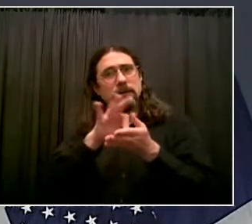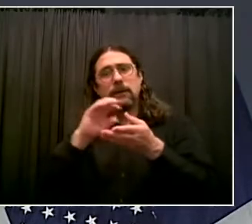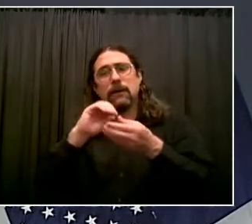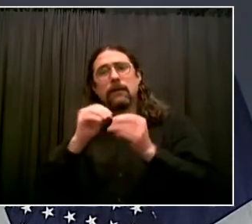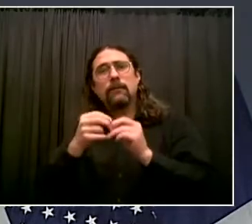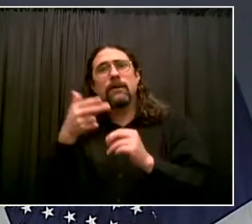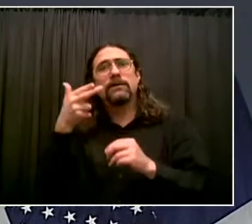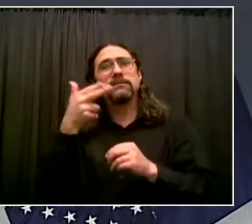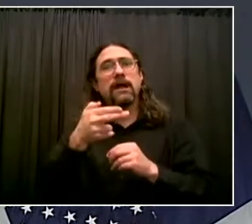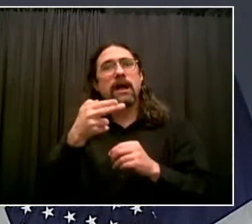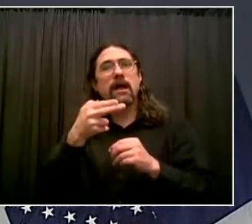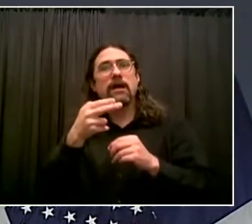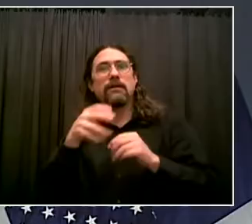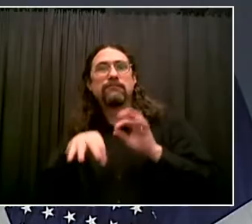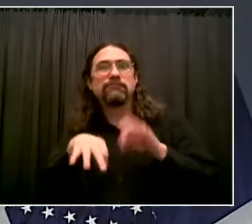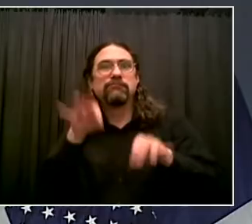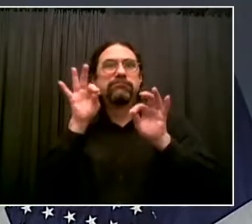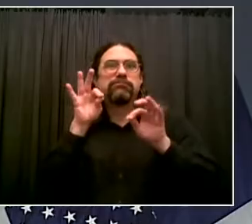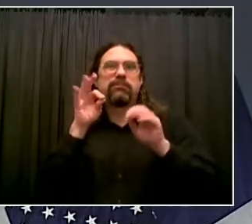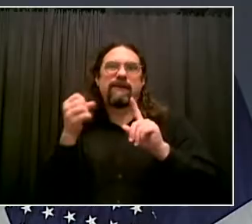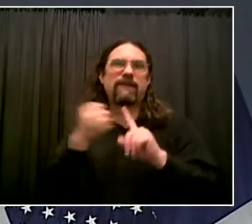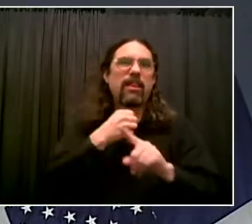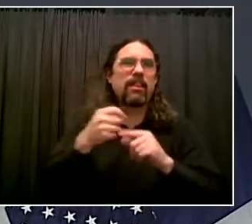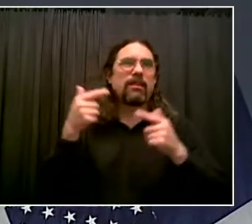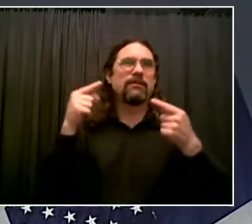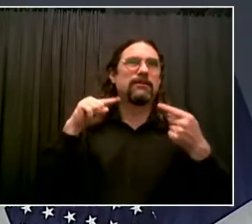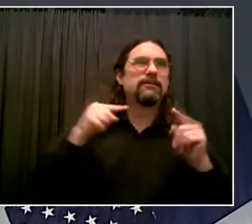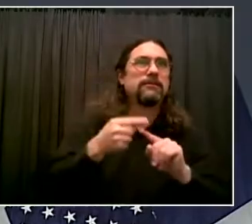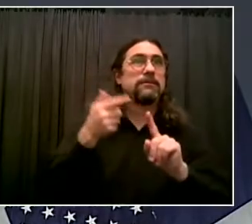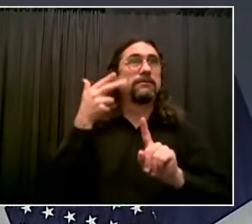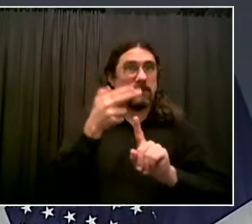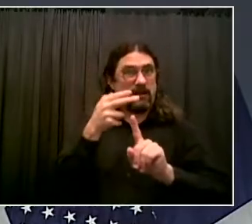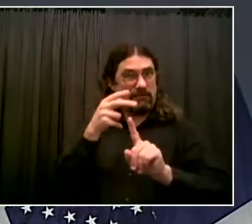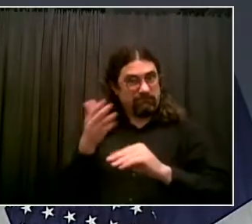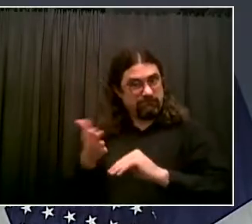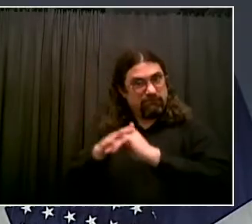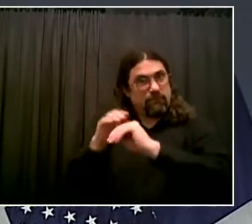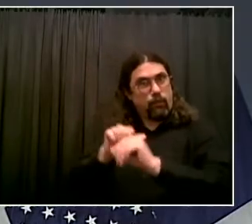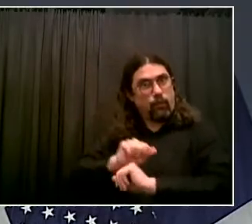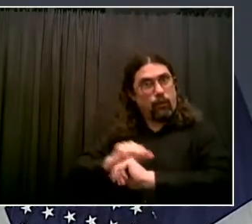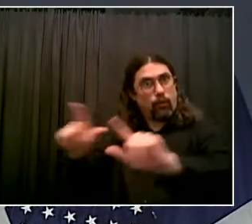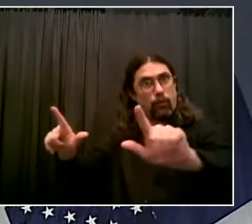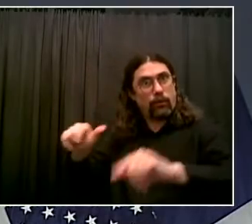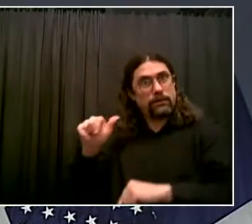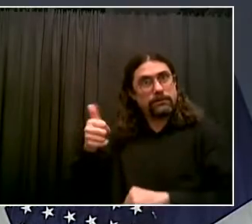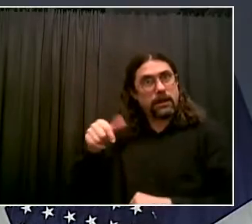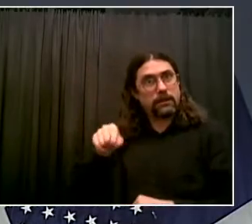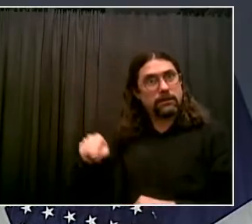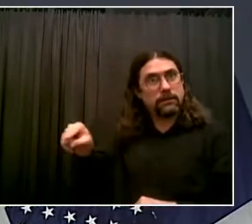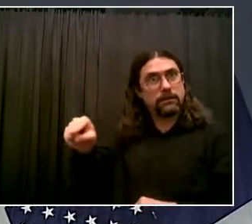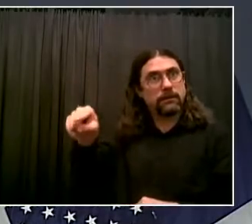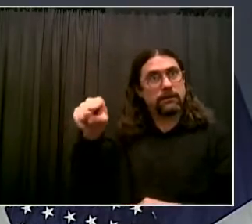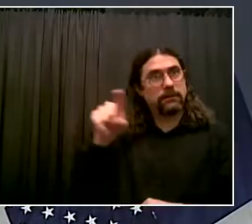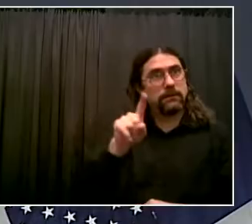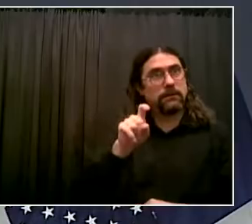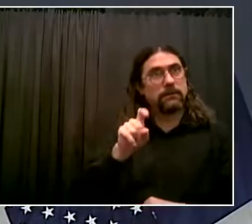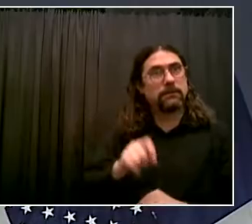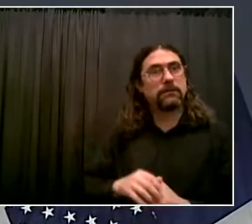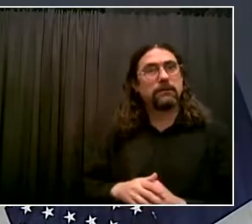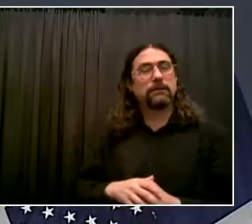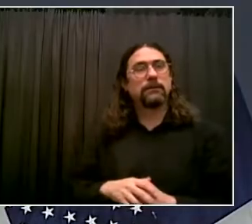TWO OF THE